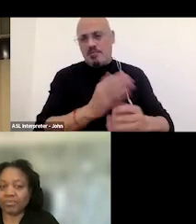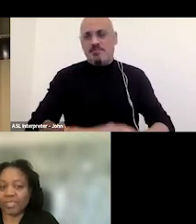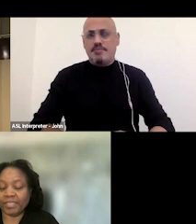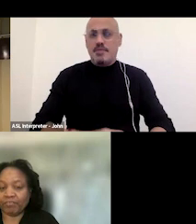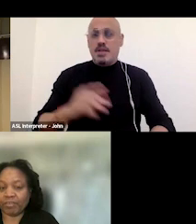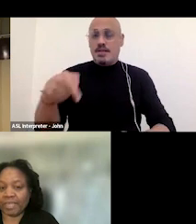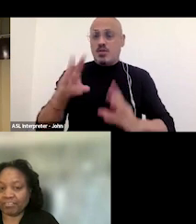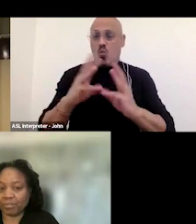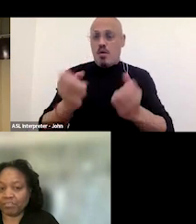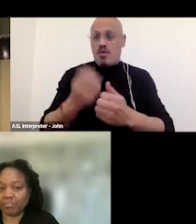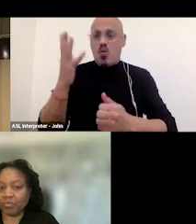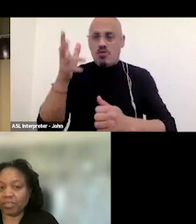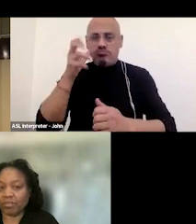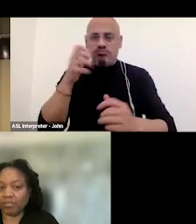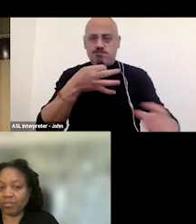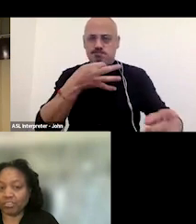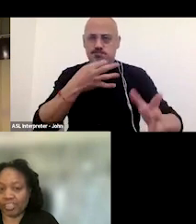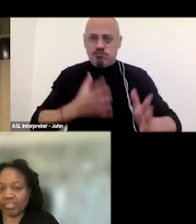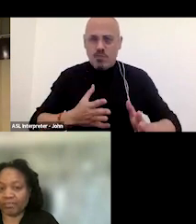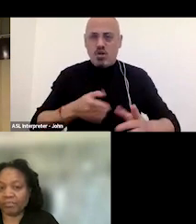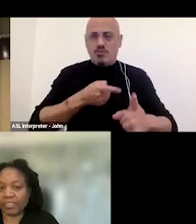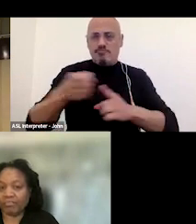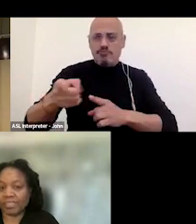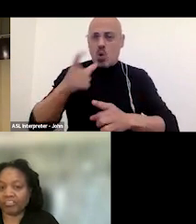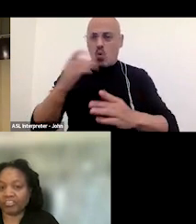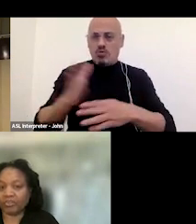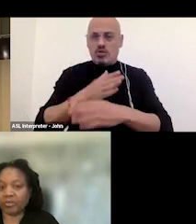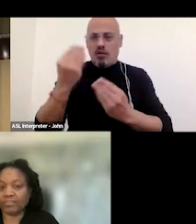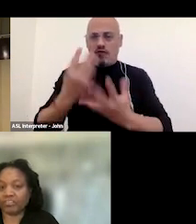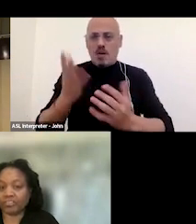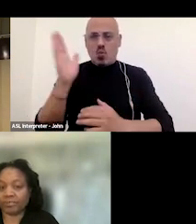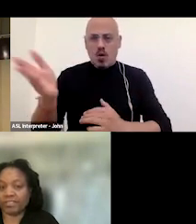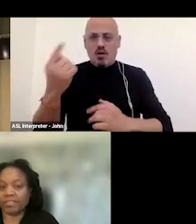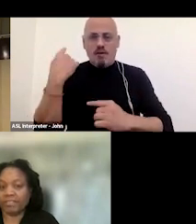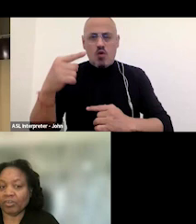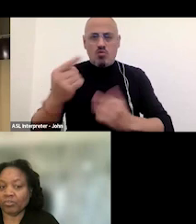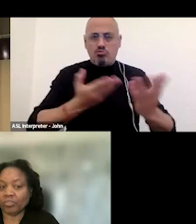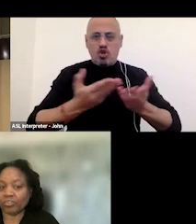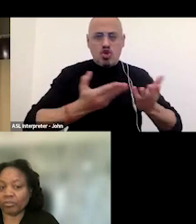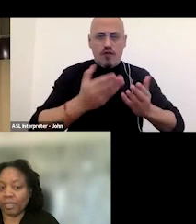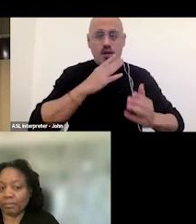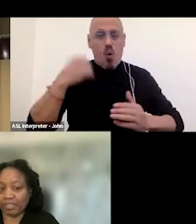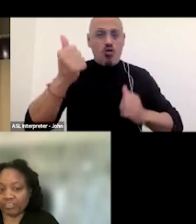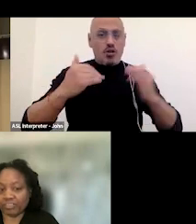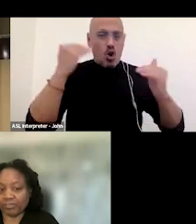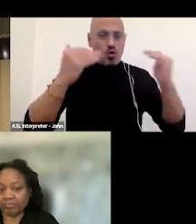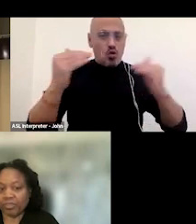you will hear from experts who will share information on serving the older adult population